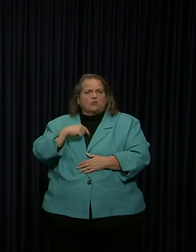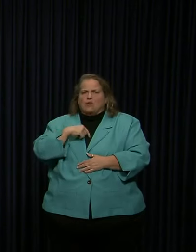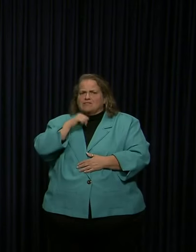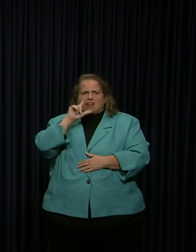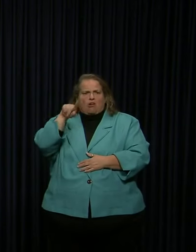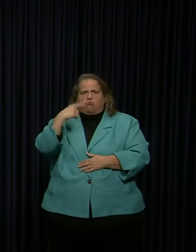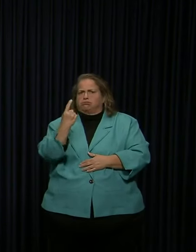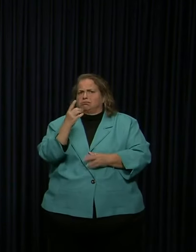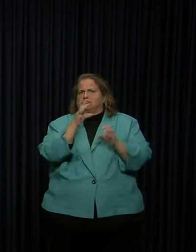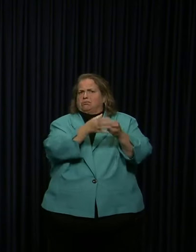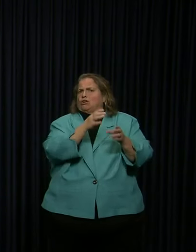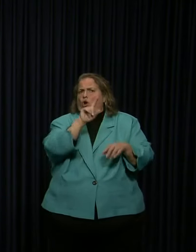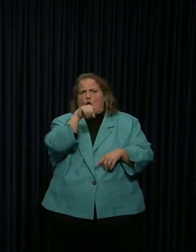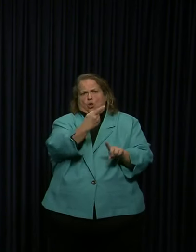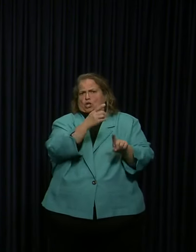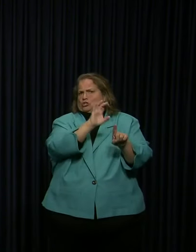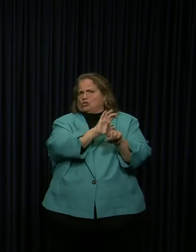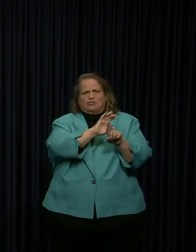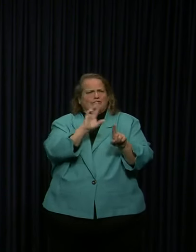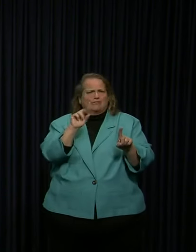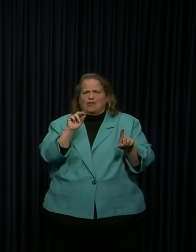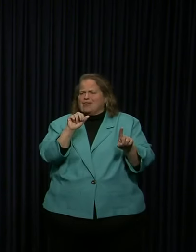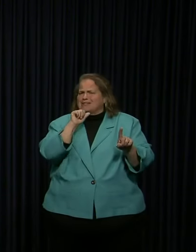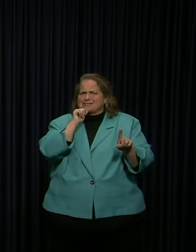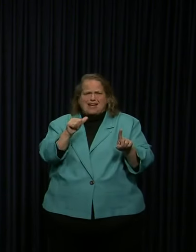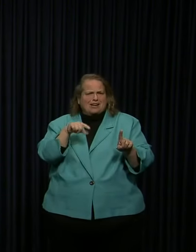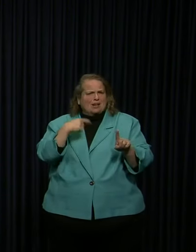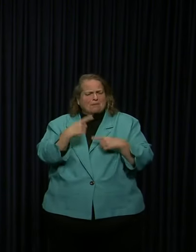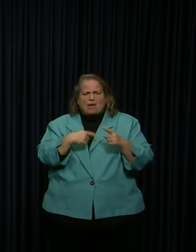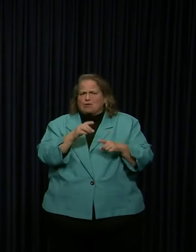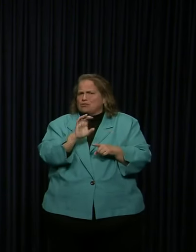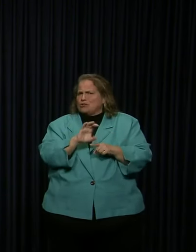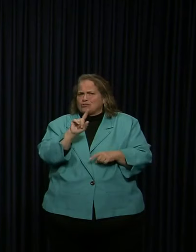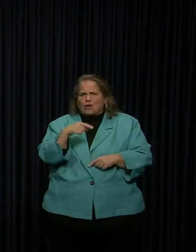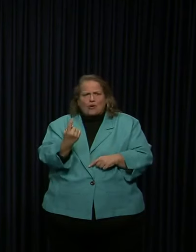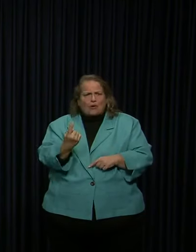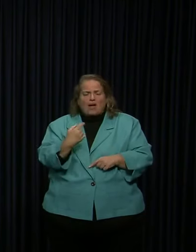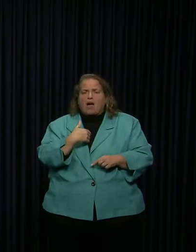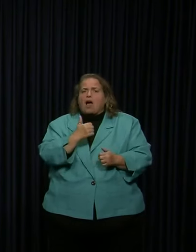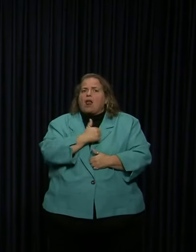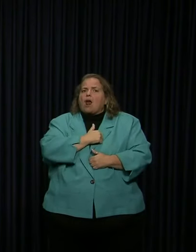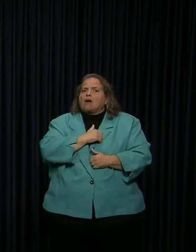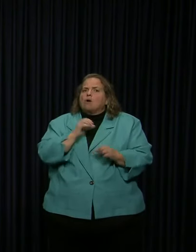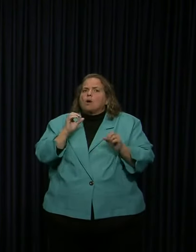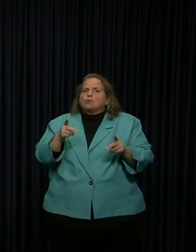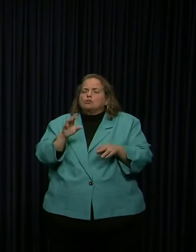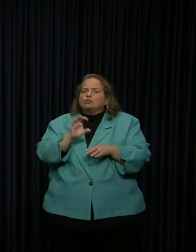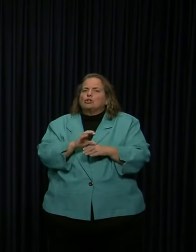GATHERING AND OTHER THINGS, THAT THERE WAS JUST ONE VIOLATER